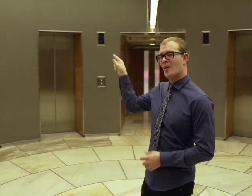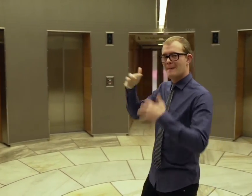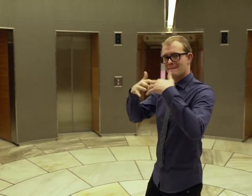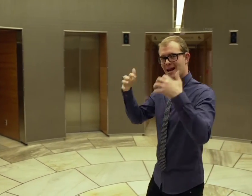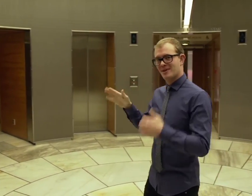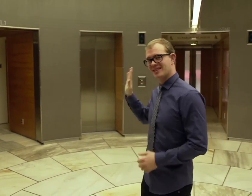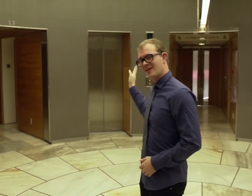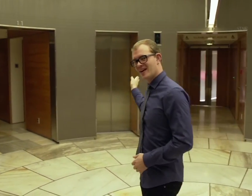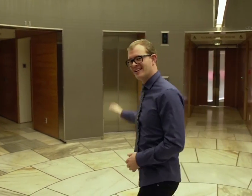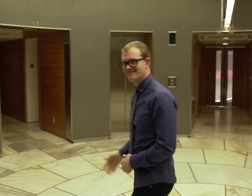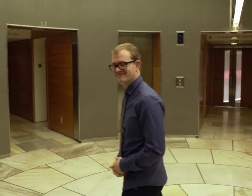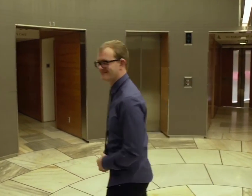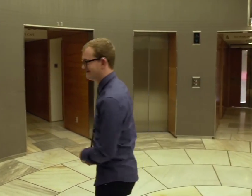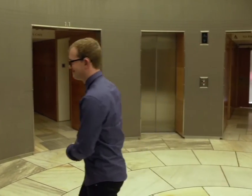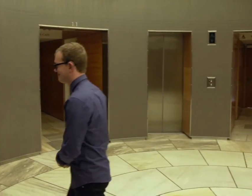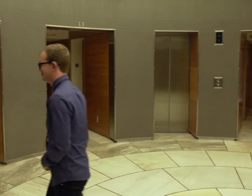...they'll know where to go